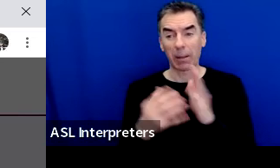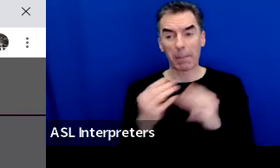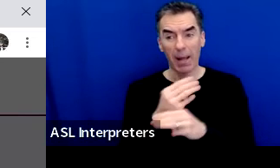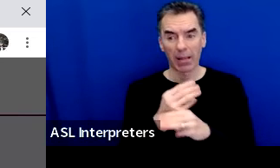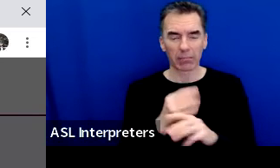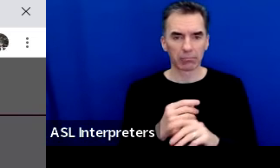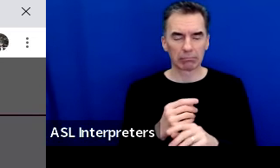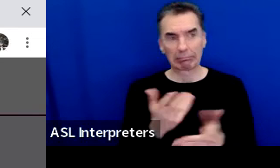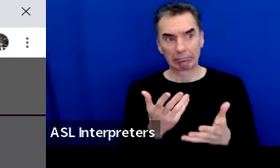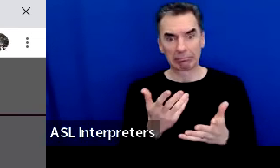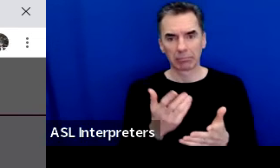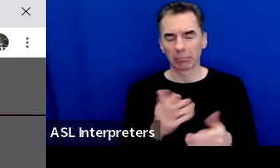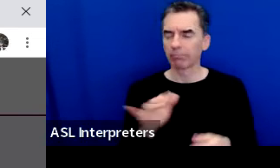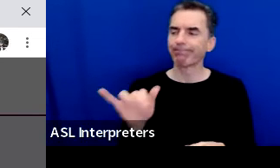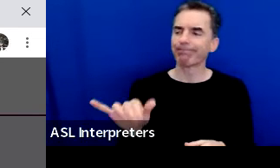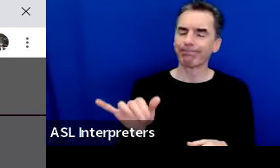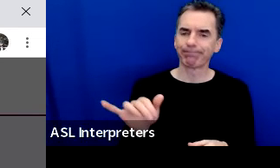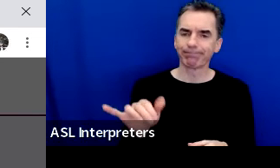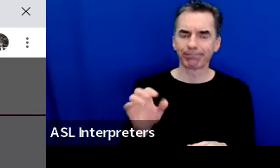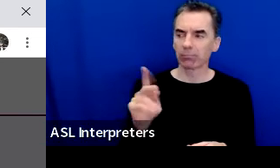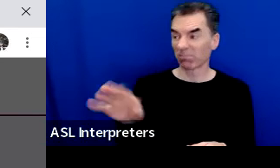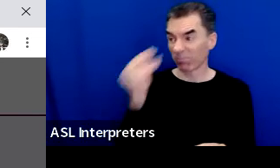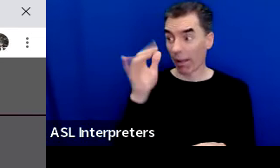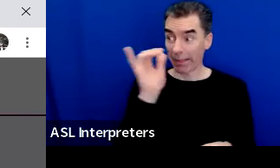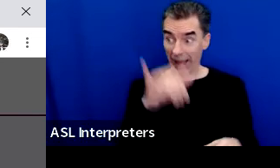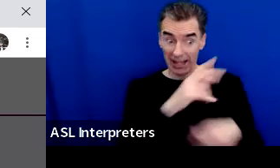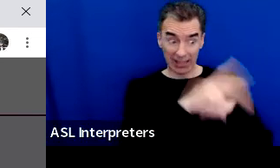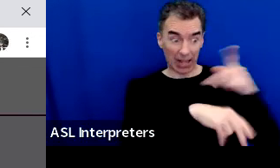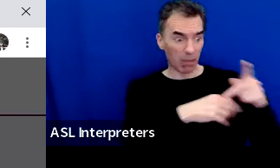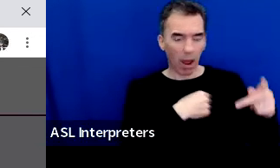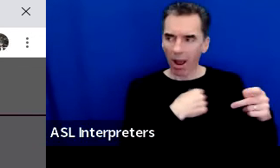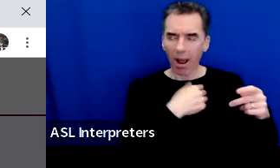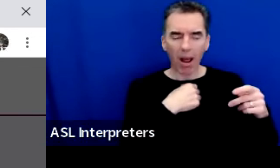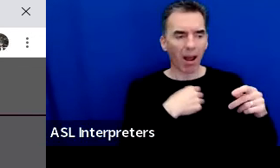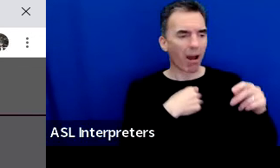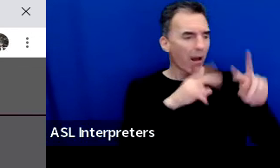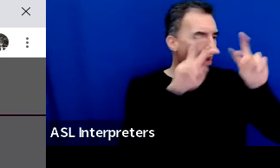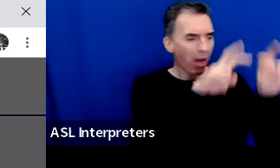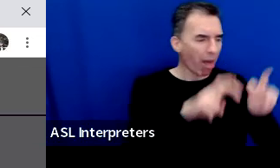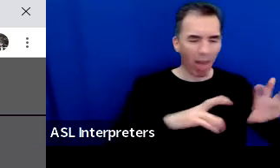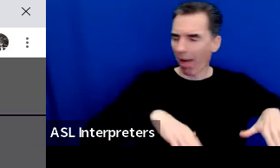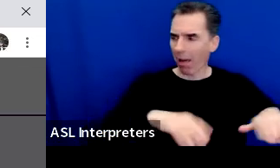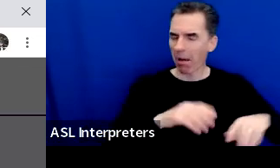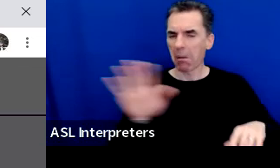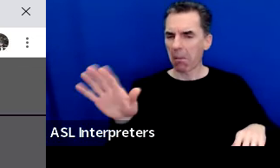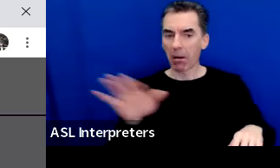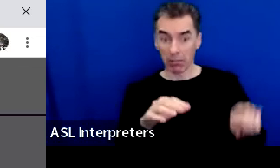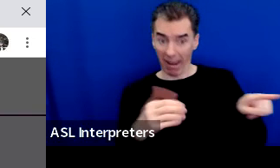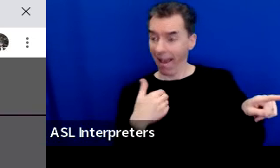So if I click on others, I haven't. So personally, I have not looked at this. OK? But these are. Here's technical mathematics.